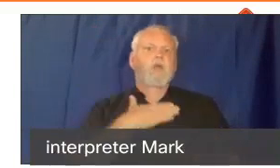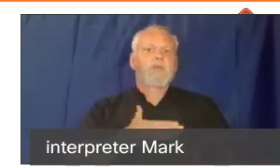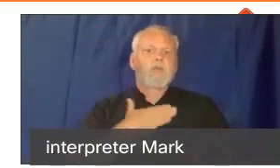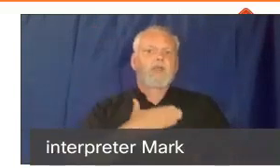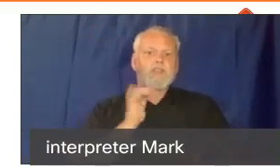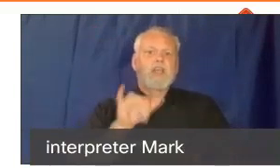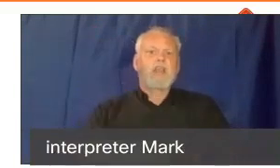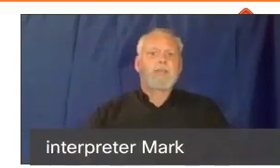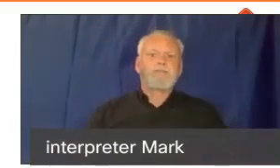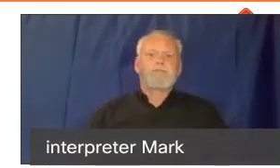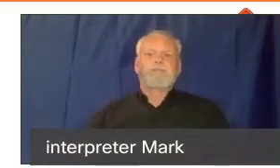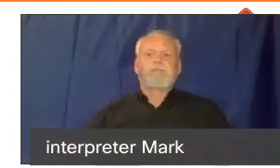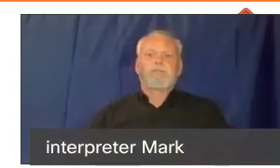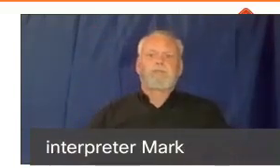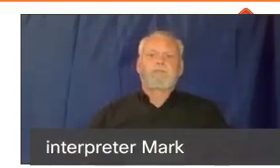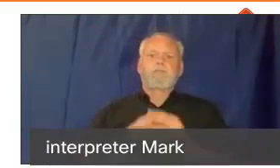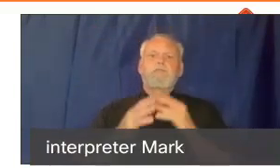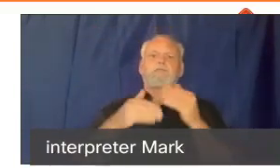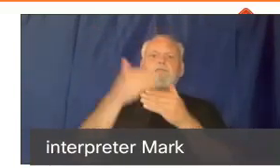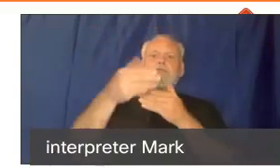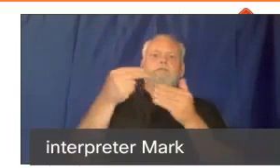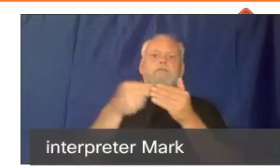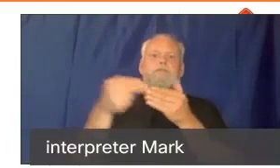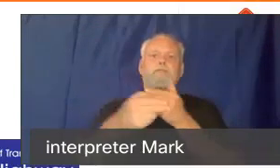And next slide.